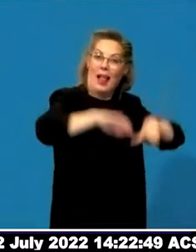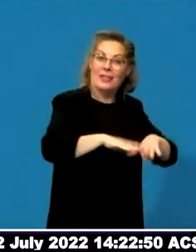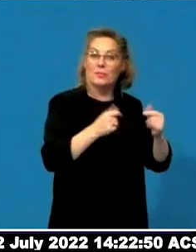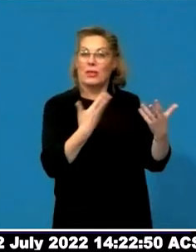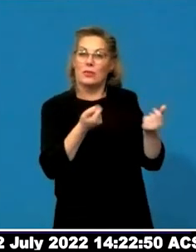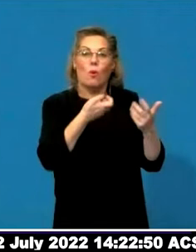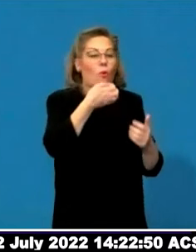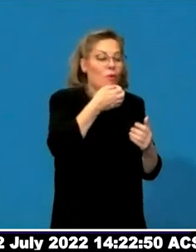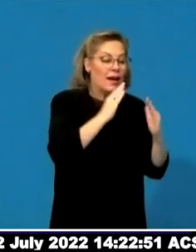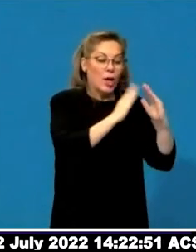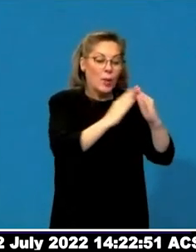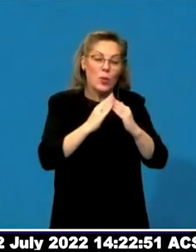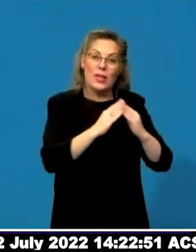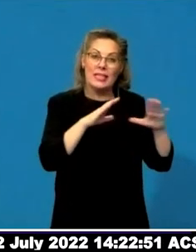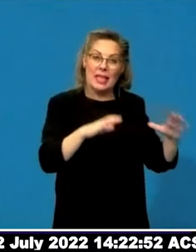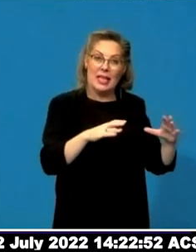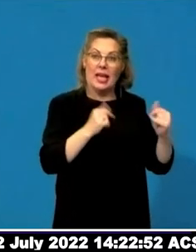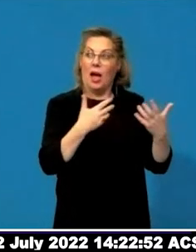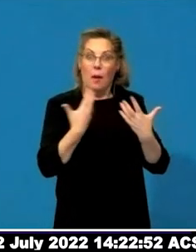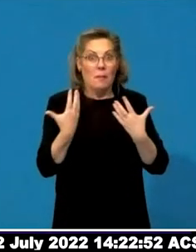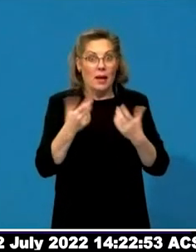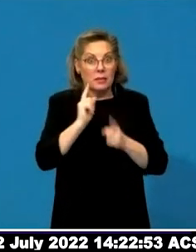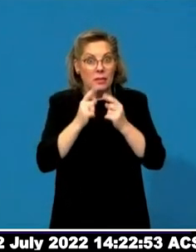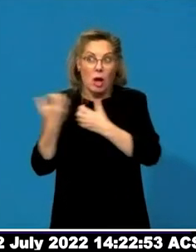And it actually builds the strength of the whole family.